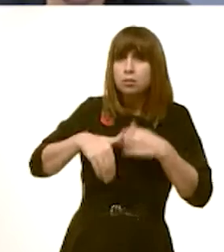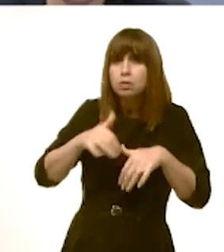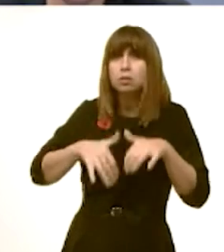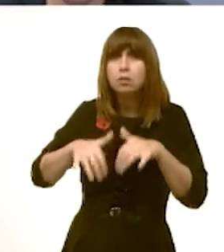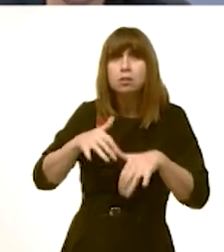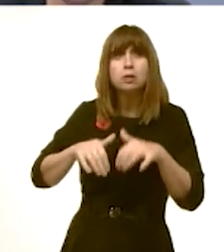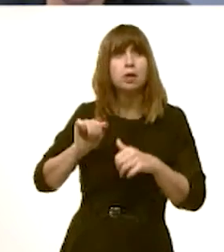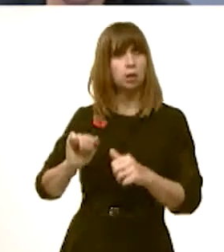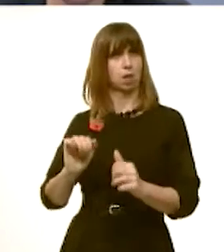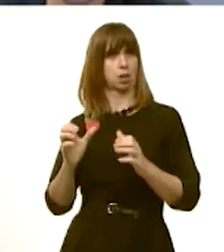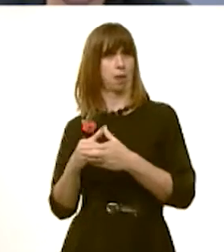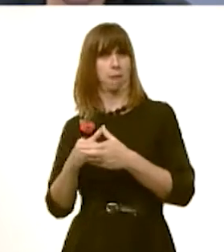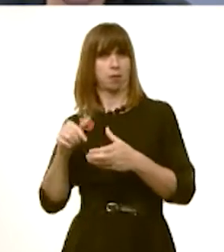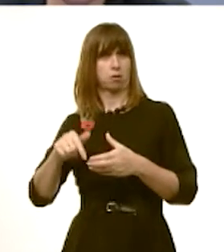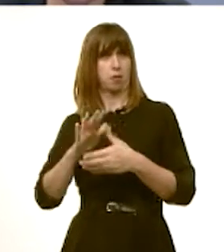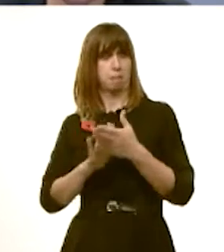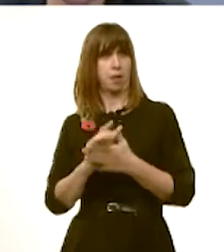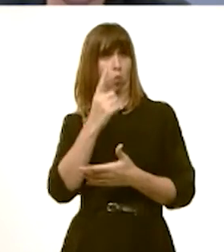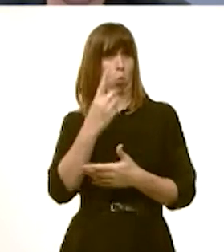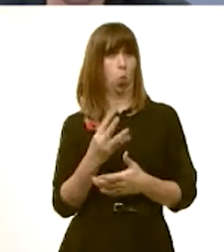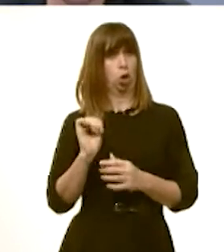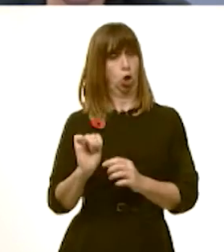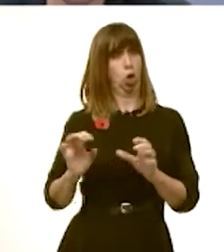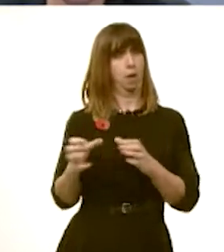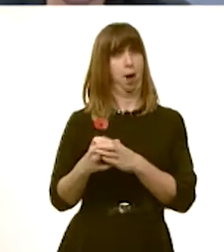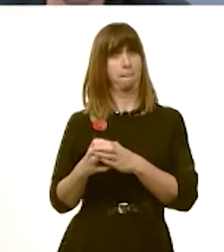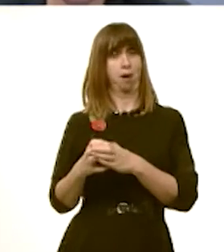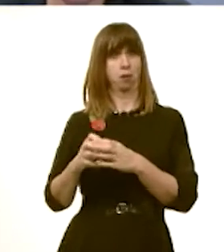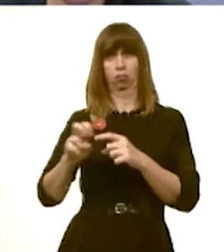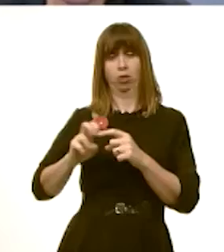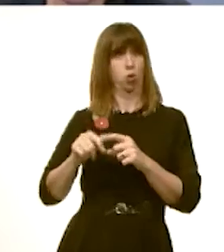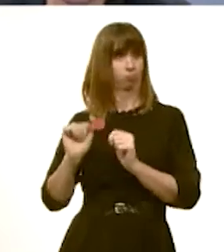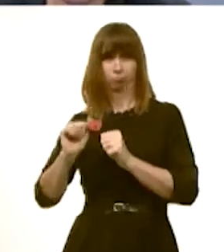Thatís a quarter of her department who are working on this particular project.